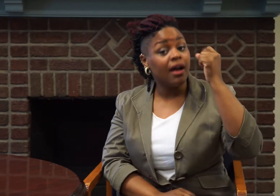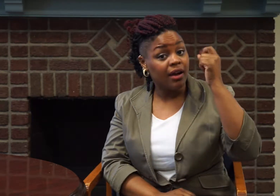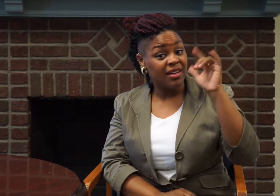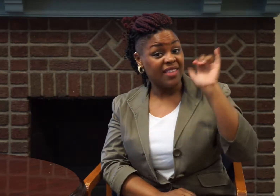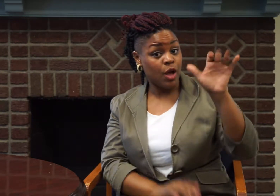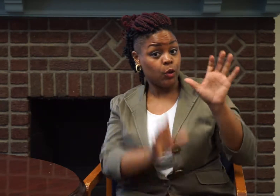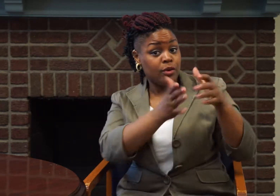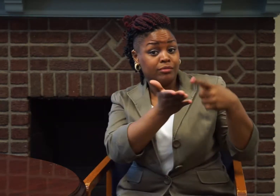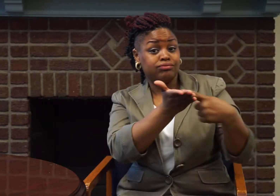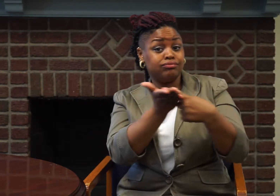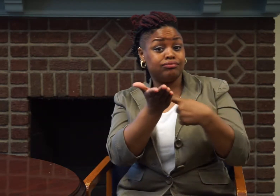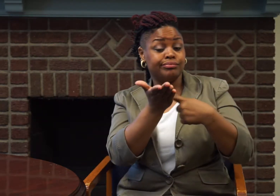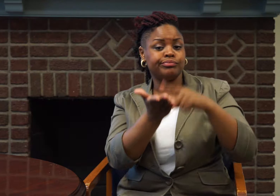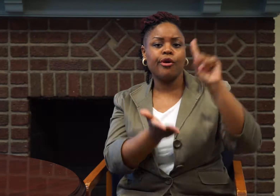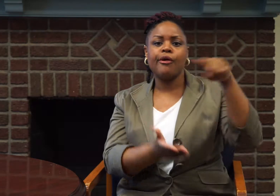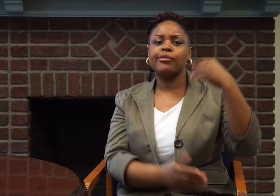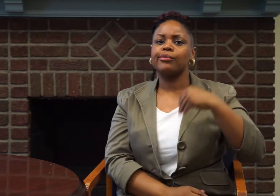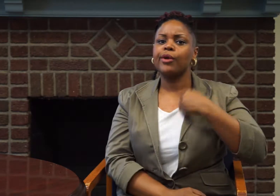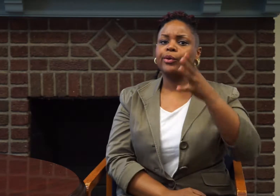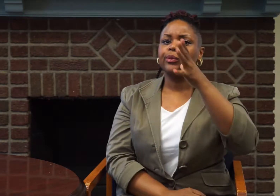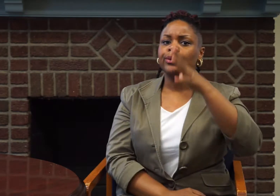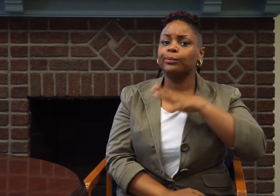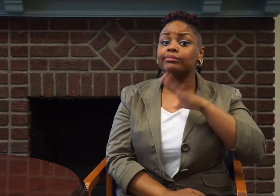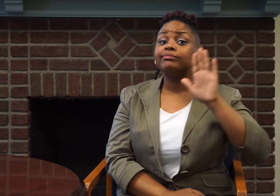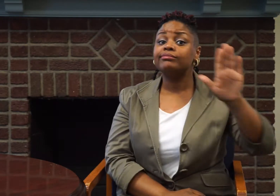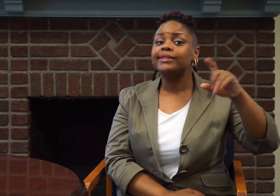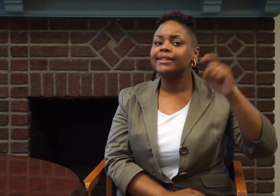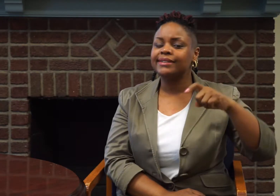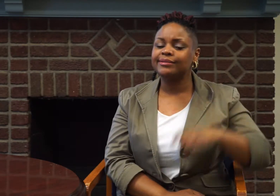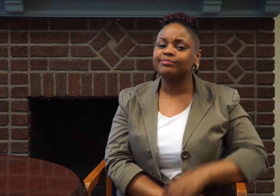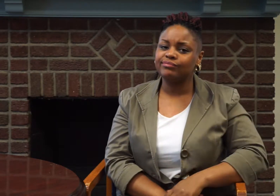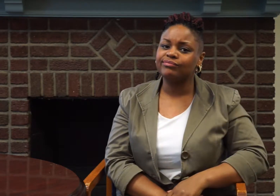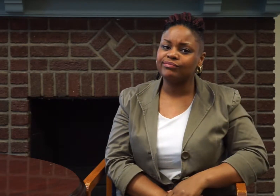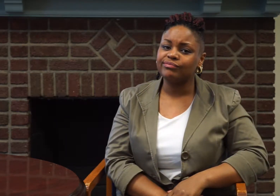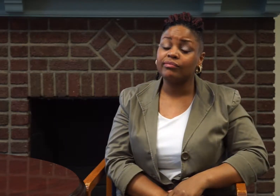But when she arrived, she discovered a group whose discussion focused on the needs of white women.